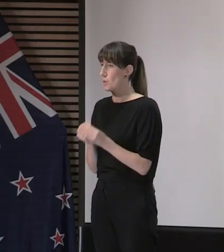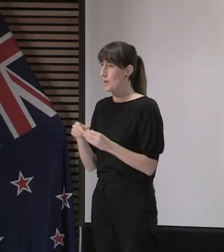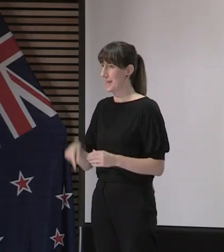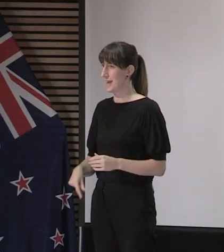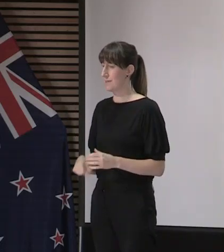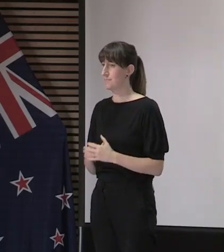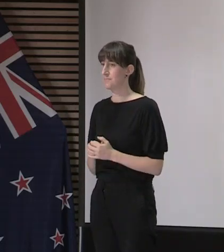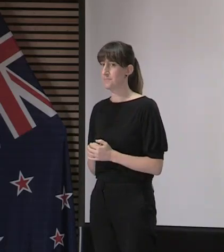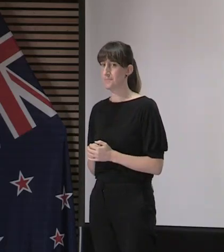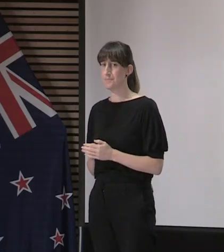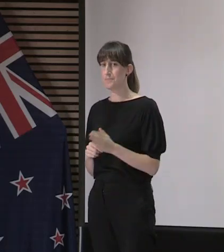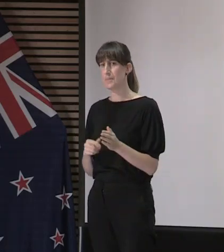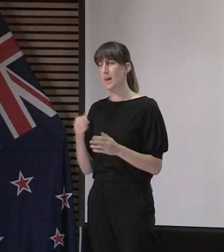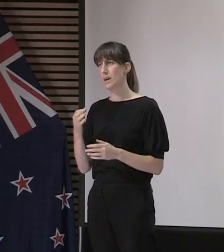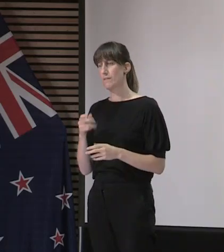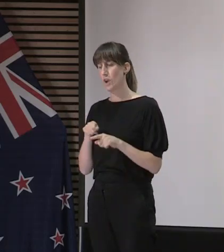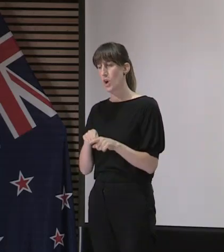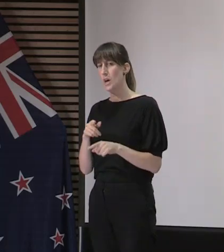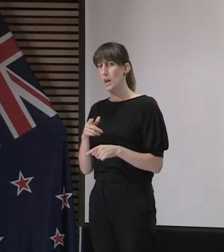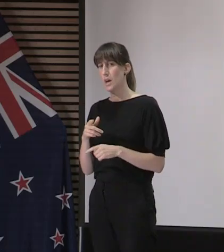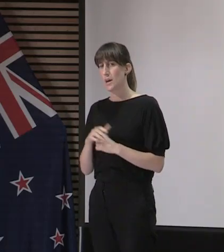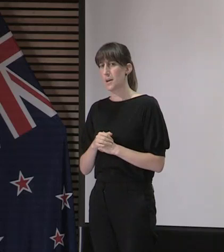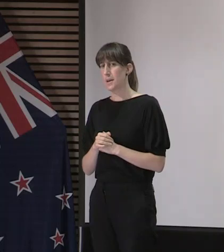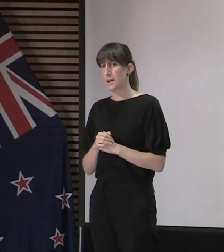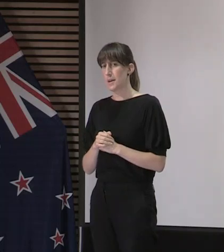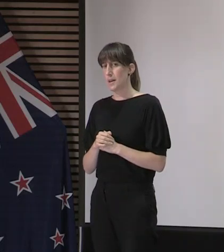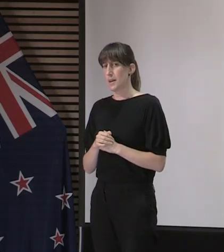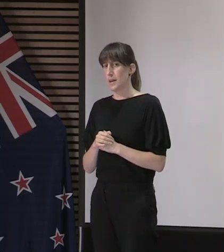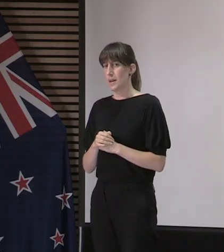reliable, it's unlikely to provide useful information, until we get much more